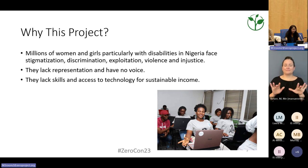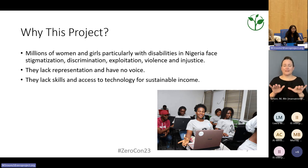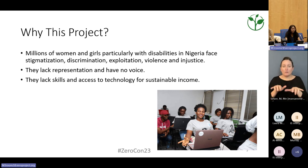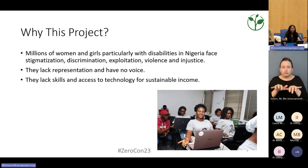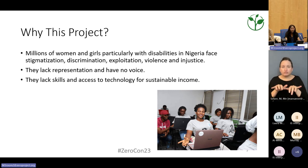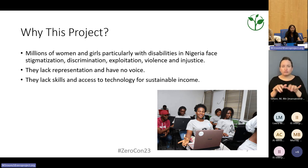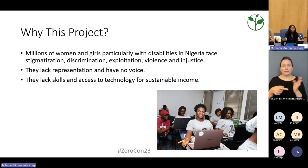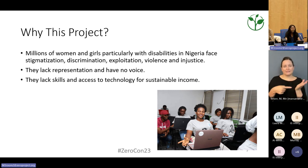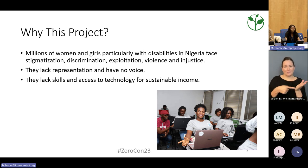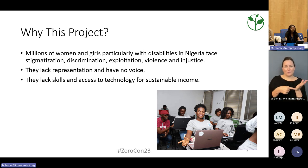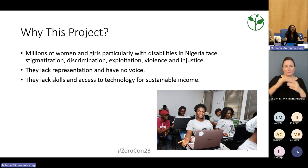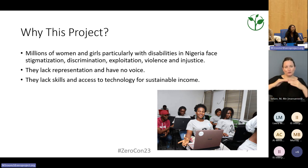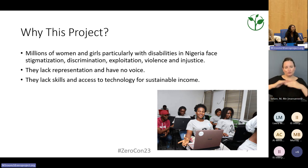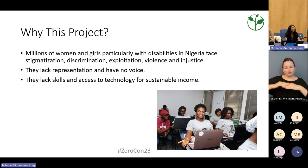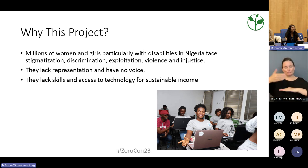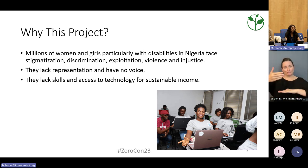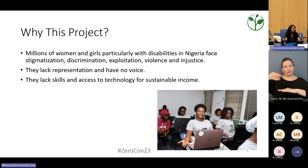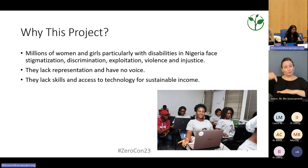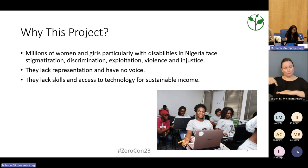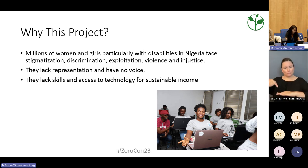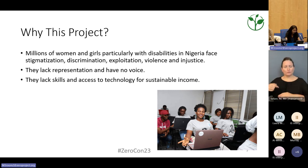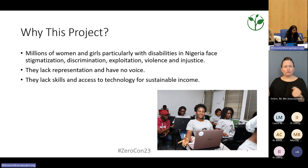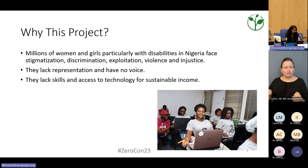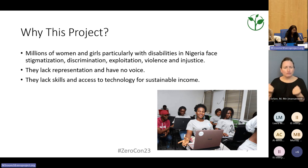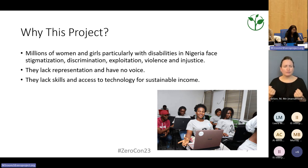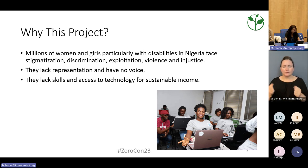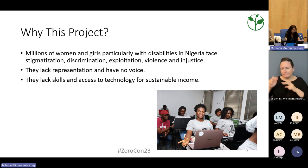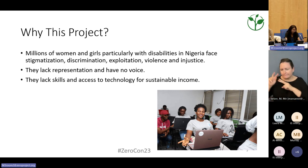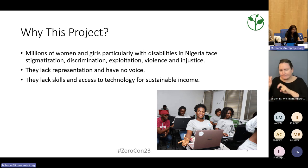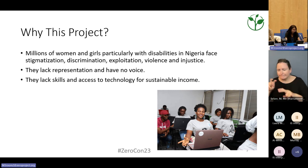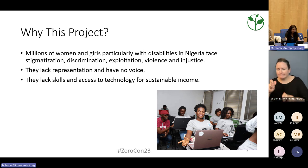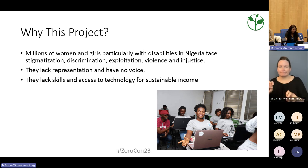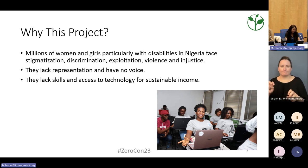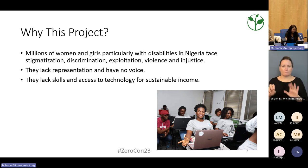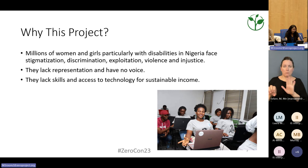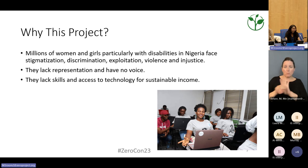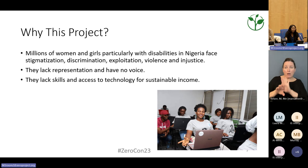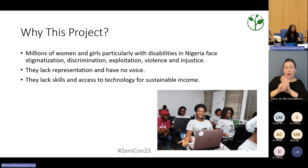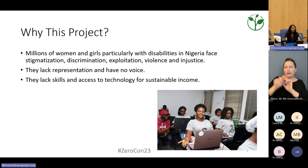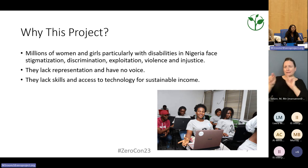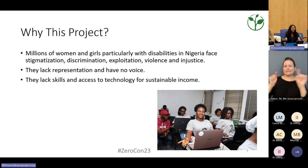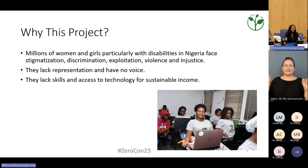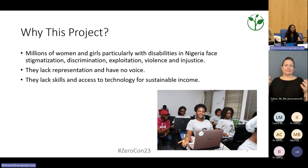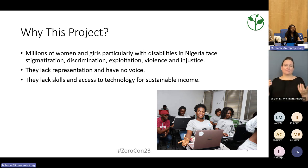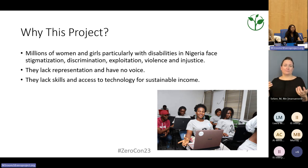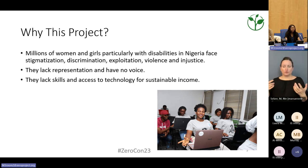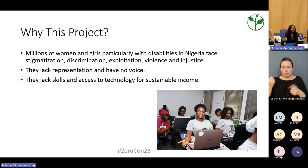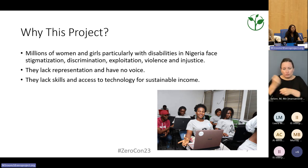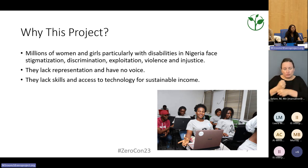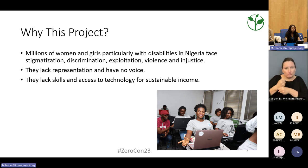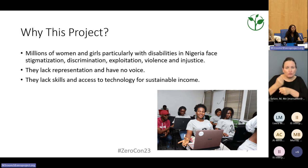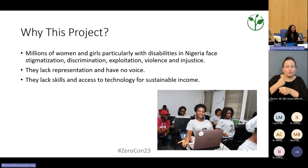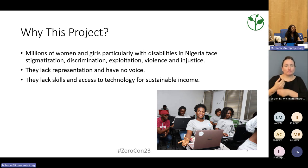research, marketing and for a sustainable income. Here I have faced challenges during this project,